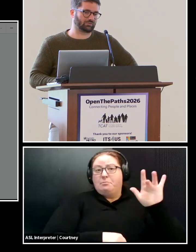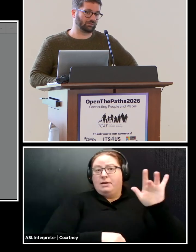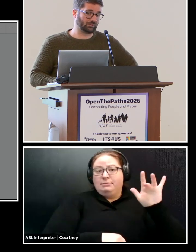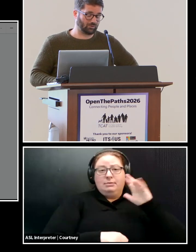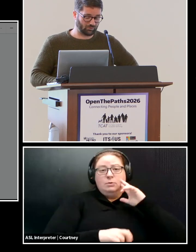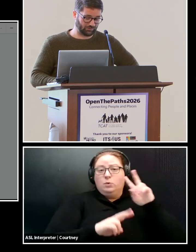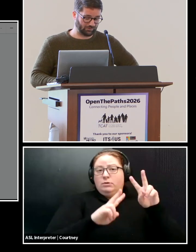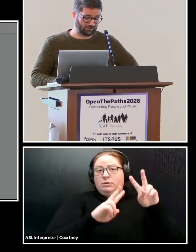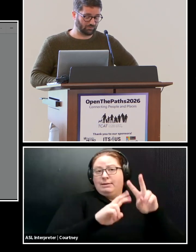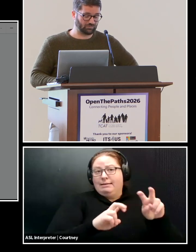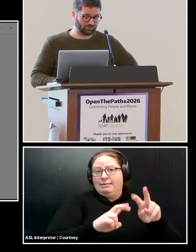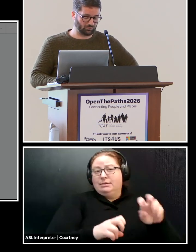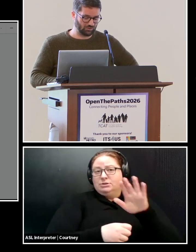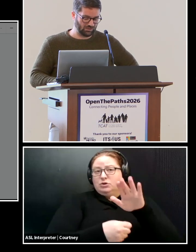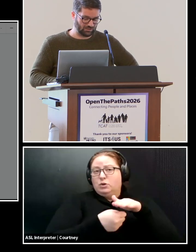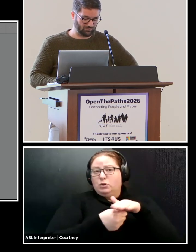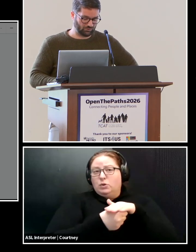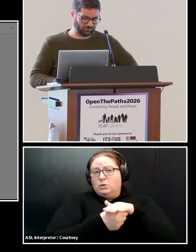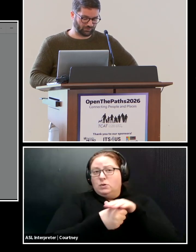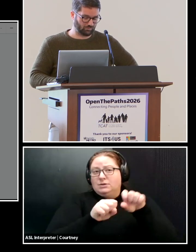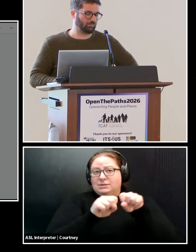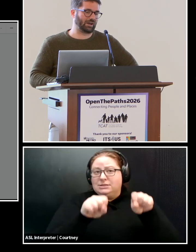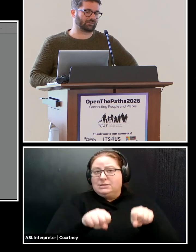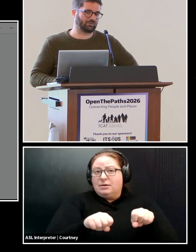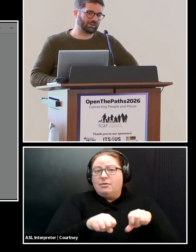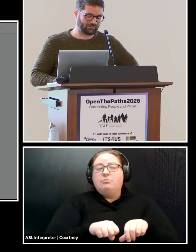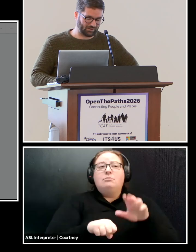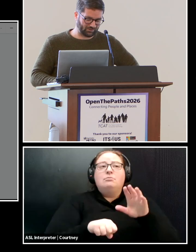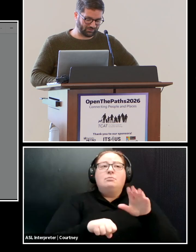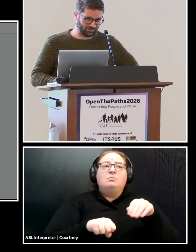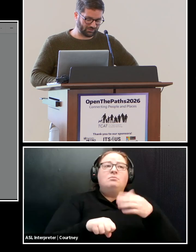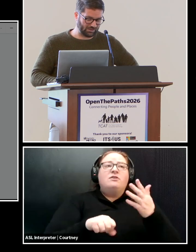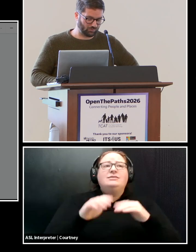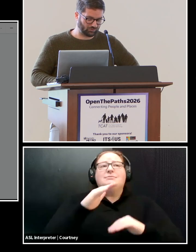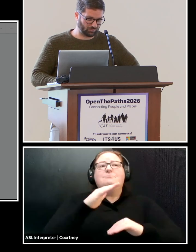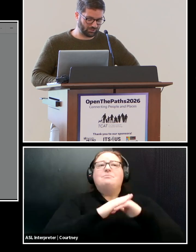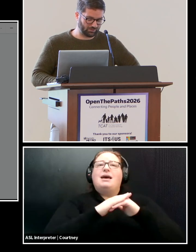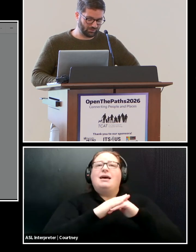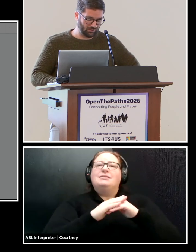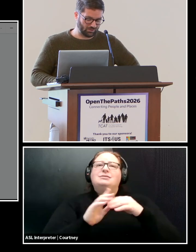essentially your local system to give you some max array sizes that you're able to run.